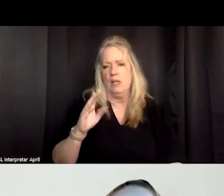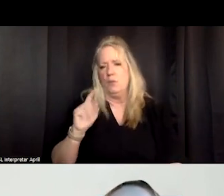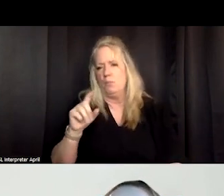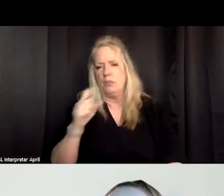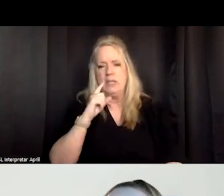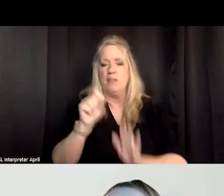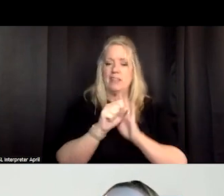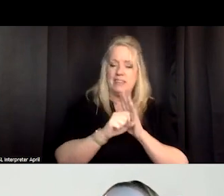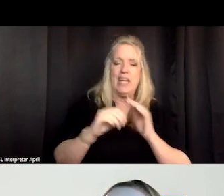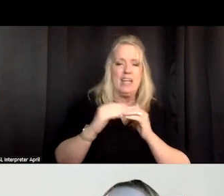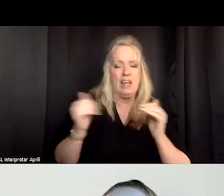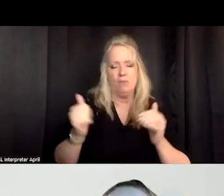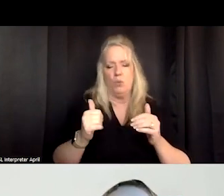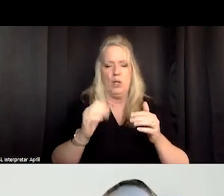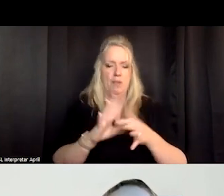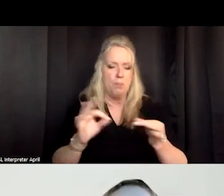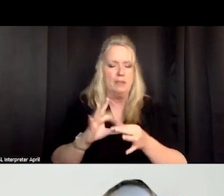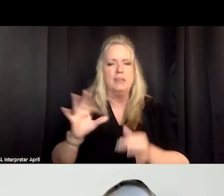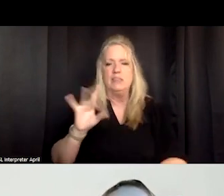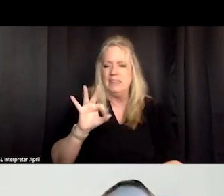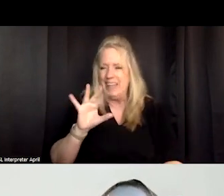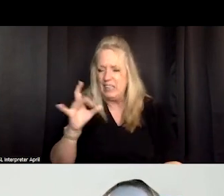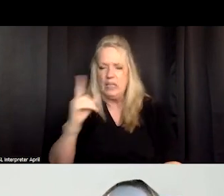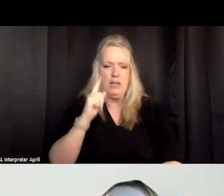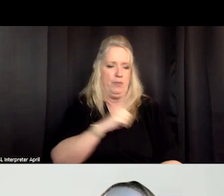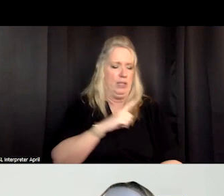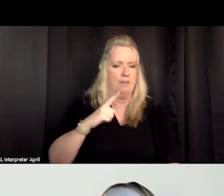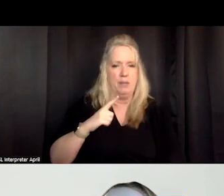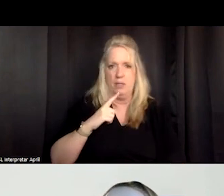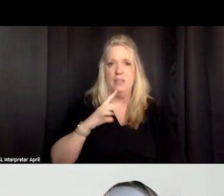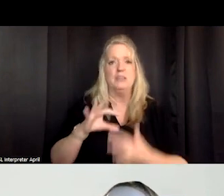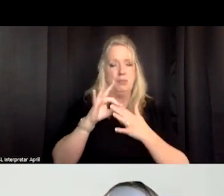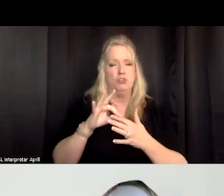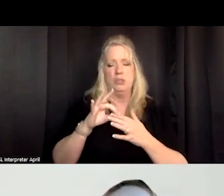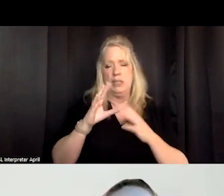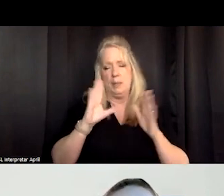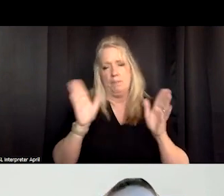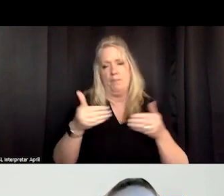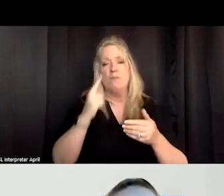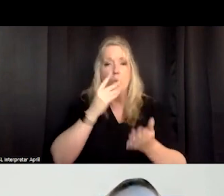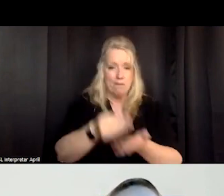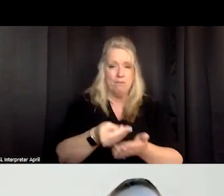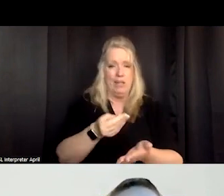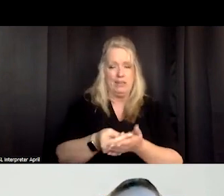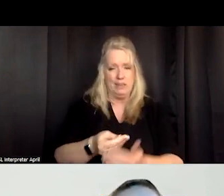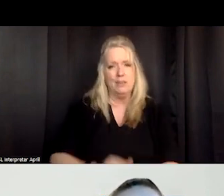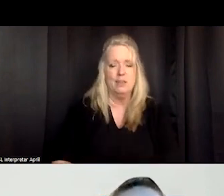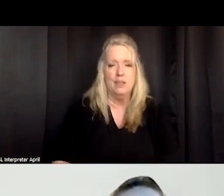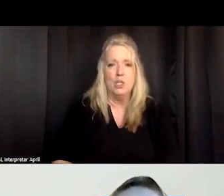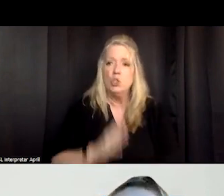AND MESSAGING THEIR 988 LEGISLATION. PARTICULARLY, AROUND, FUNDING. SO, TO FOLLOW UP ON THAT. WE,